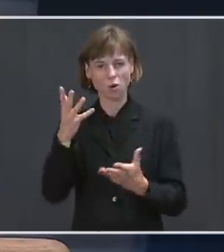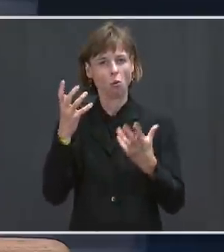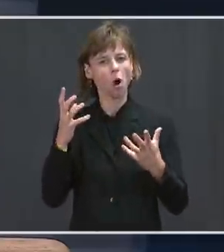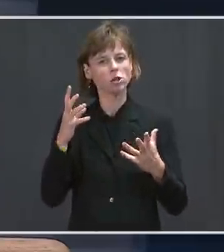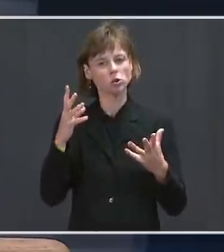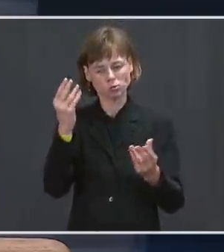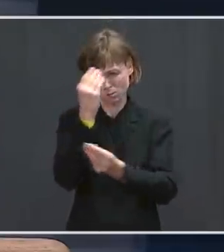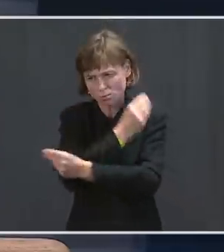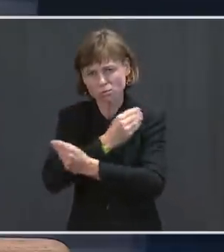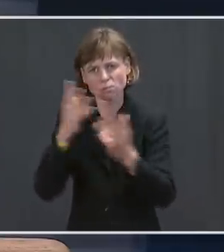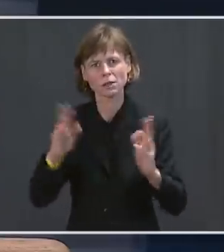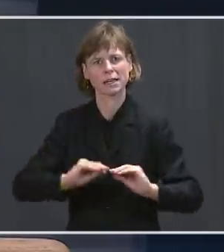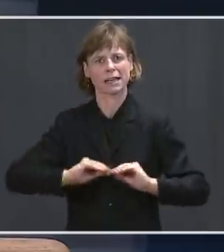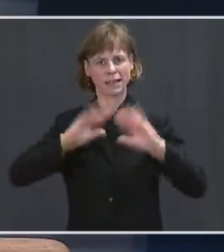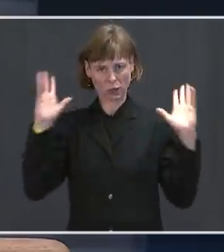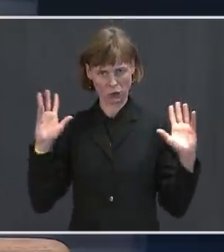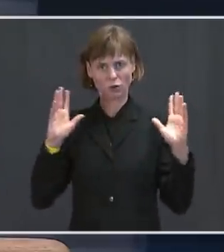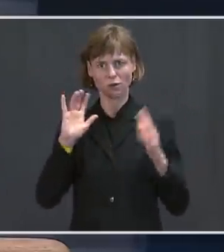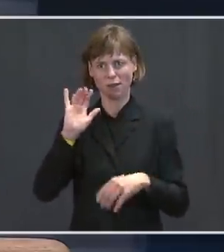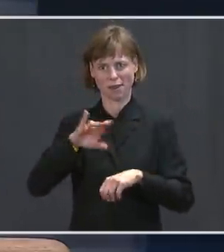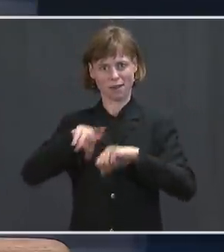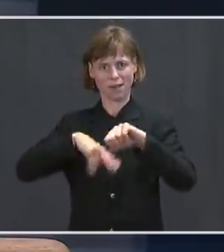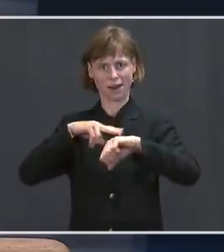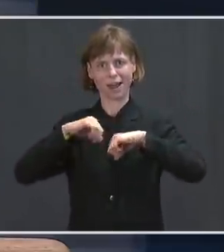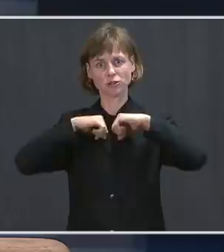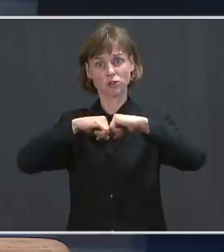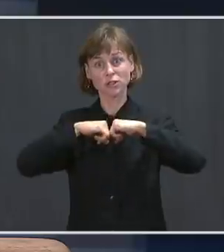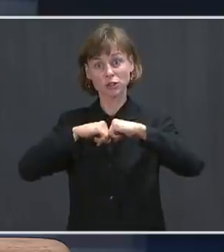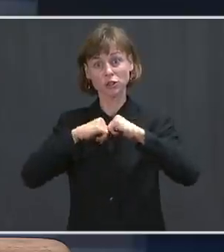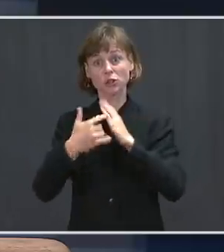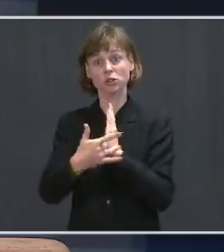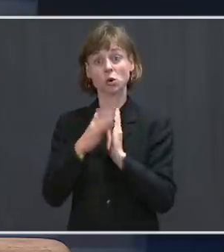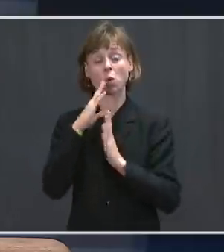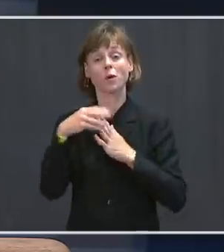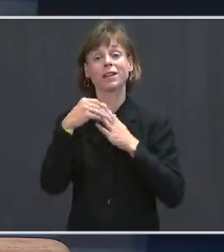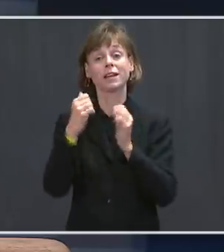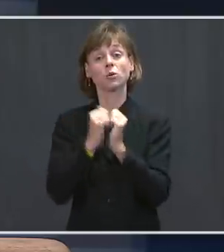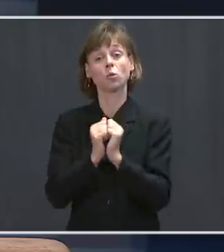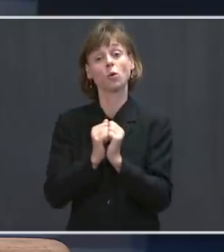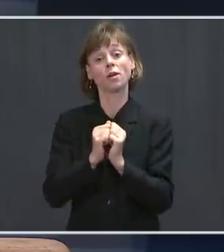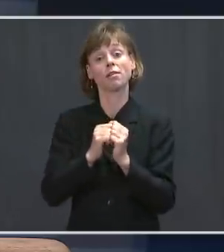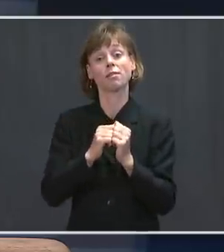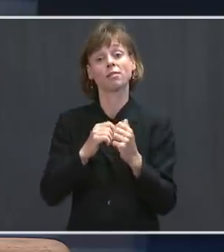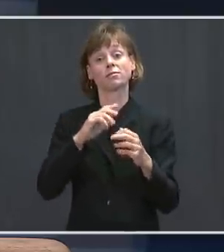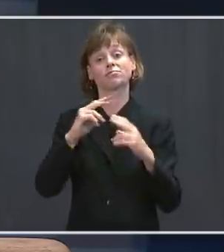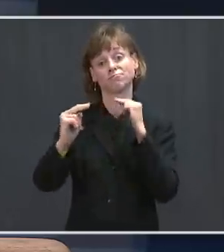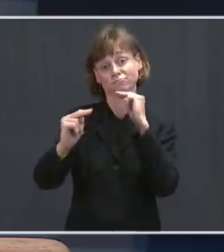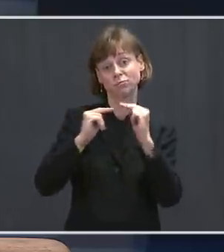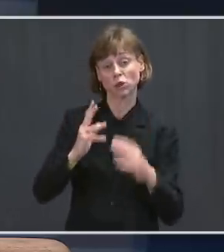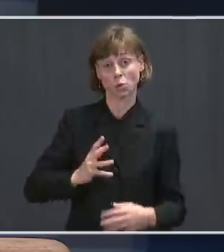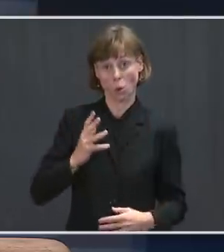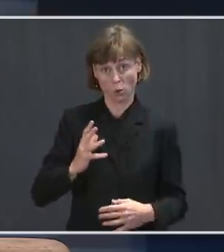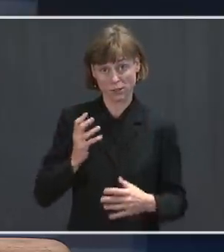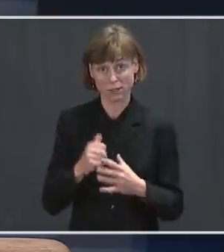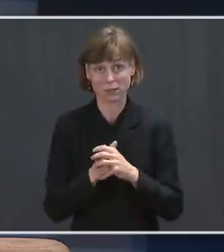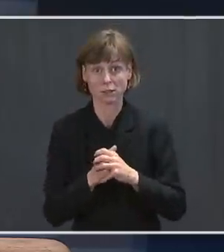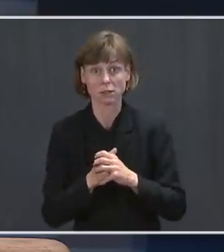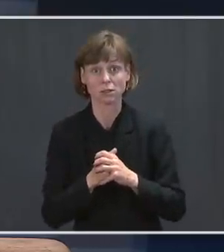that our national security strategy will lead with diplomacy. And before he actually gives his speech, he'll meet with career professionals